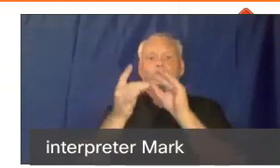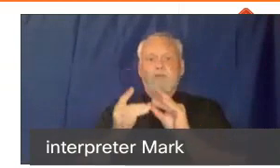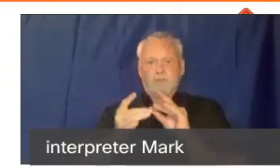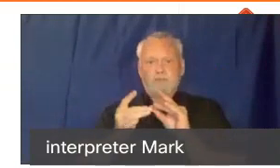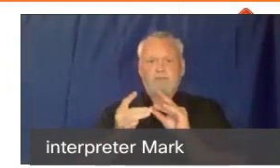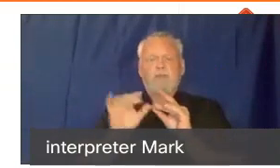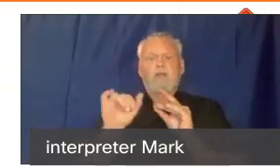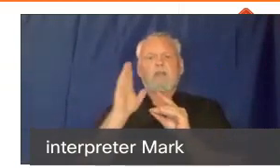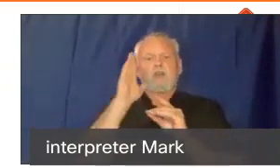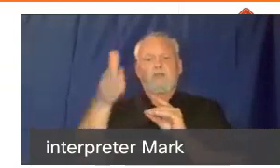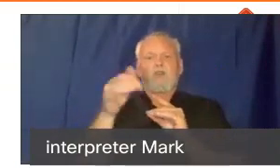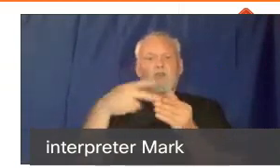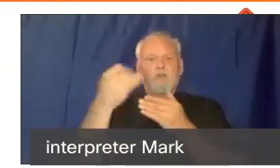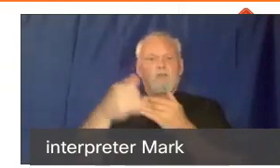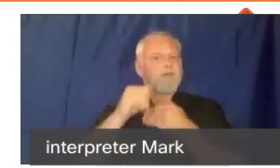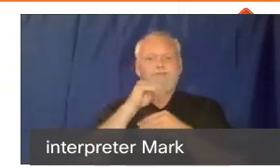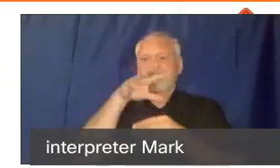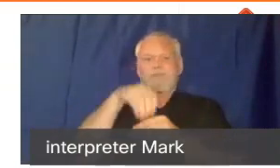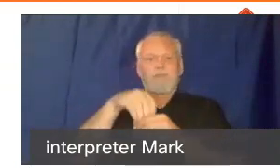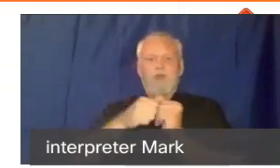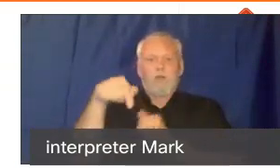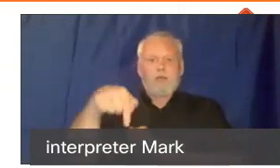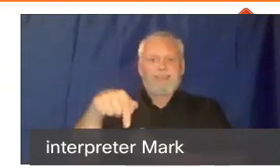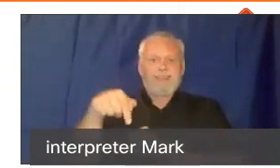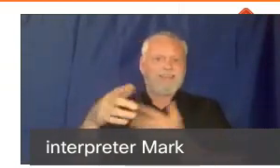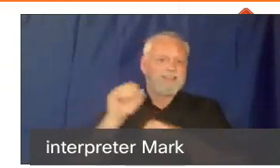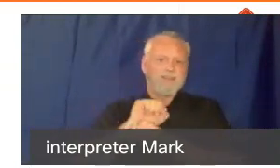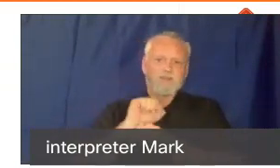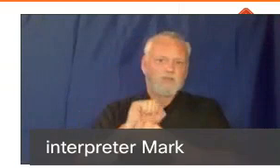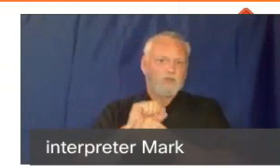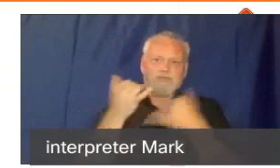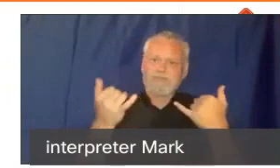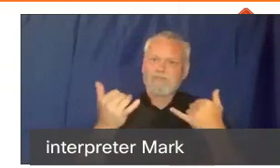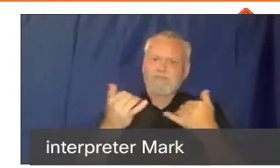The future project, it's not part of this effort, and it's something that do that.